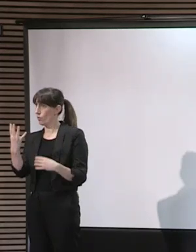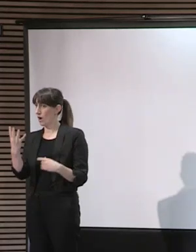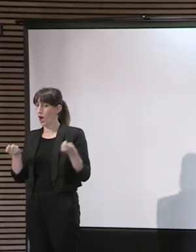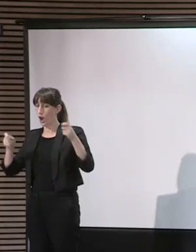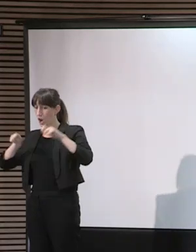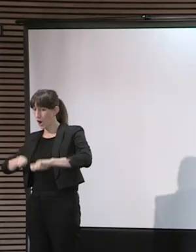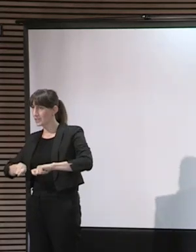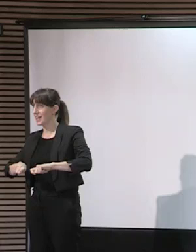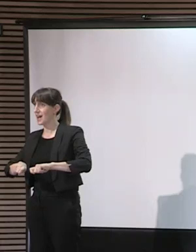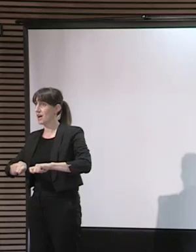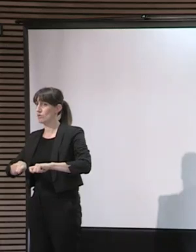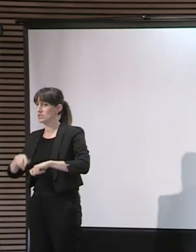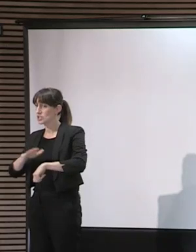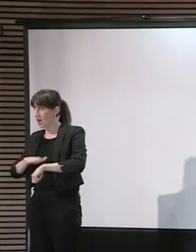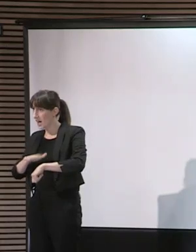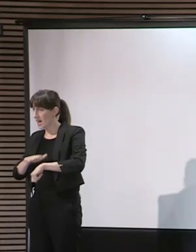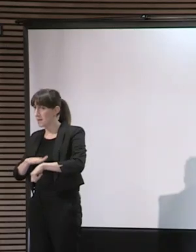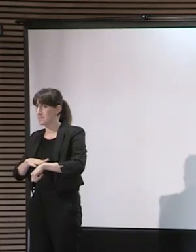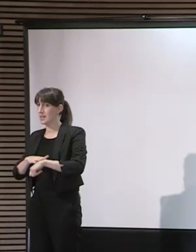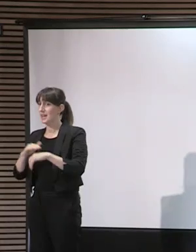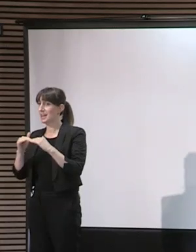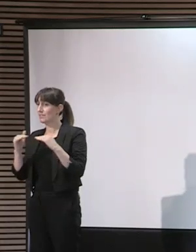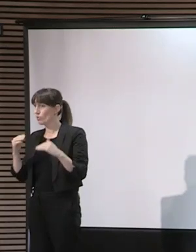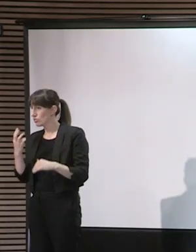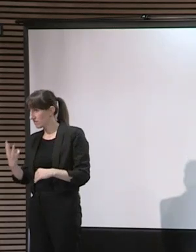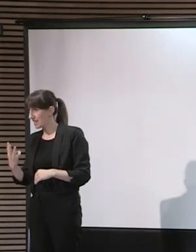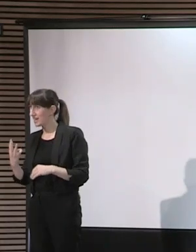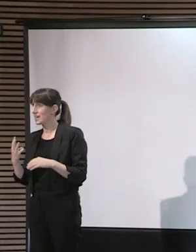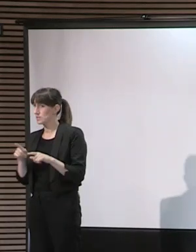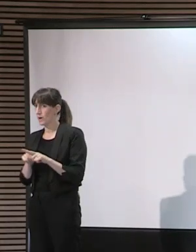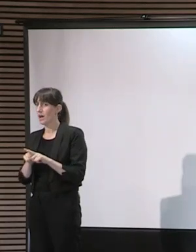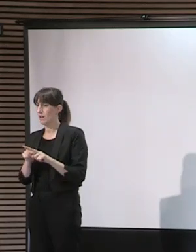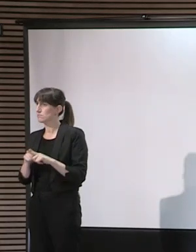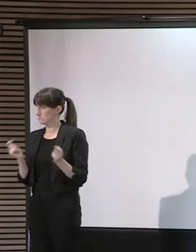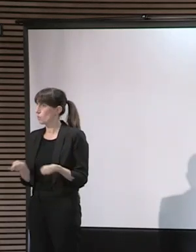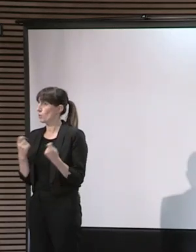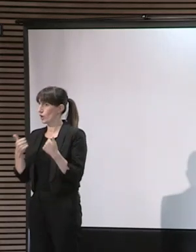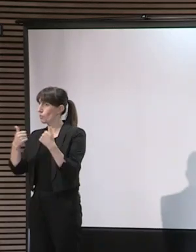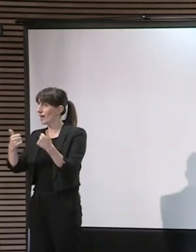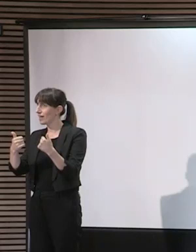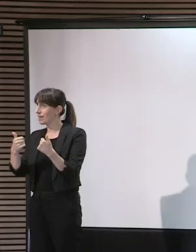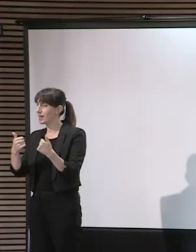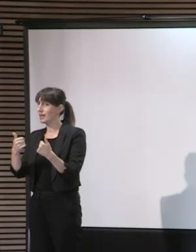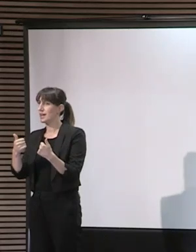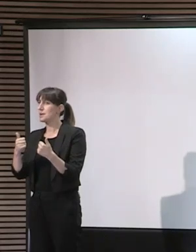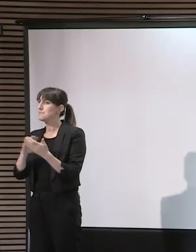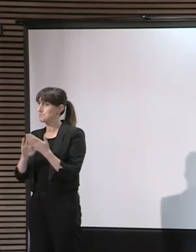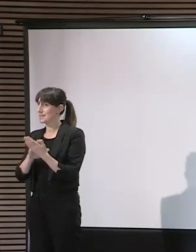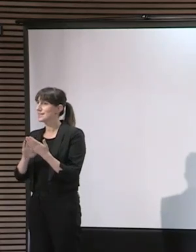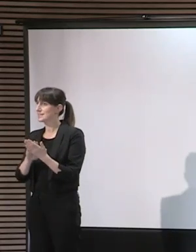effect, the outcome of our lockdown, and the way that people supported that through